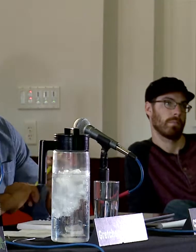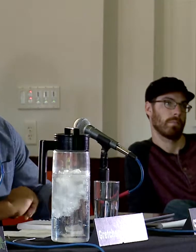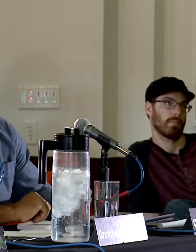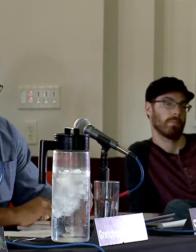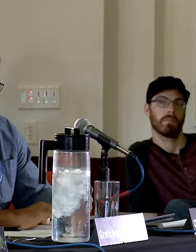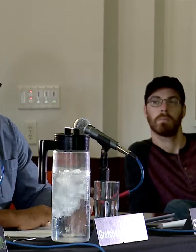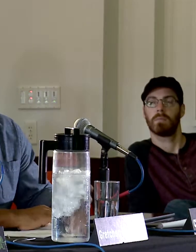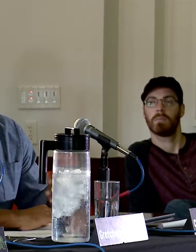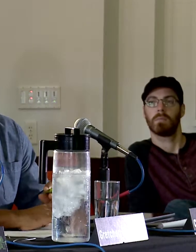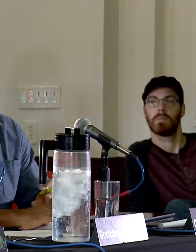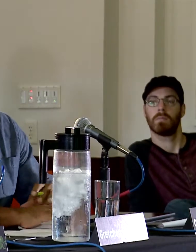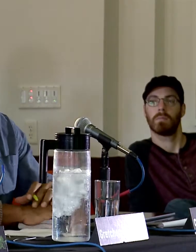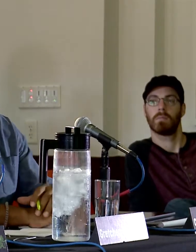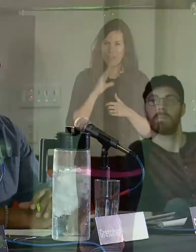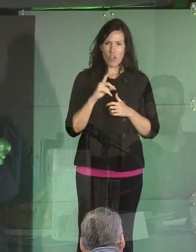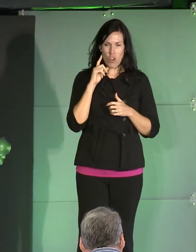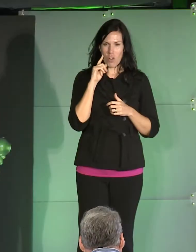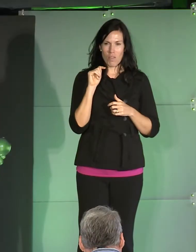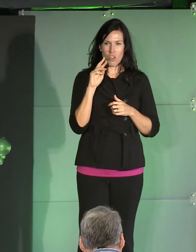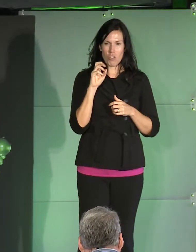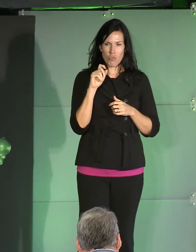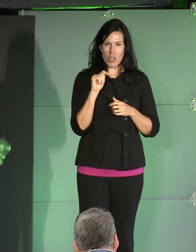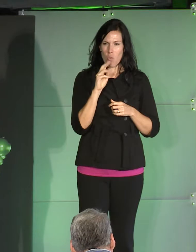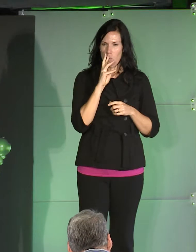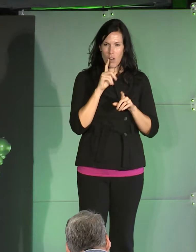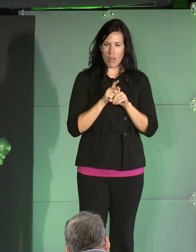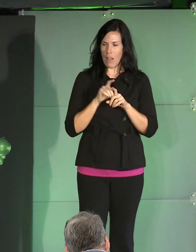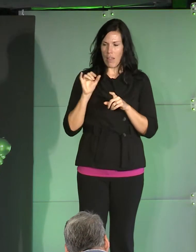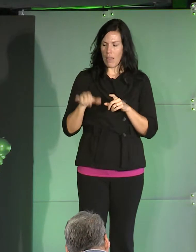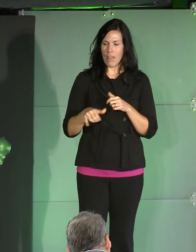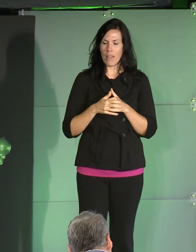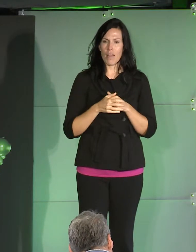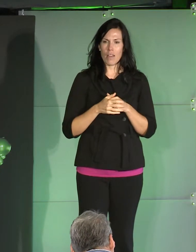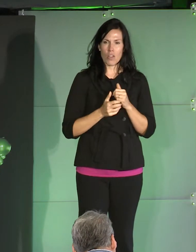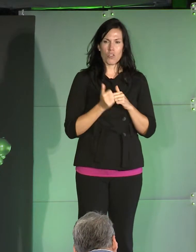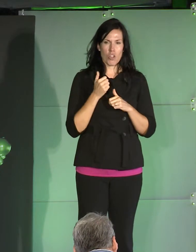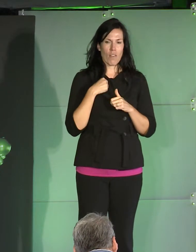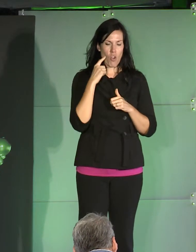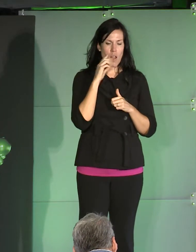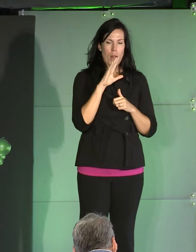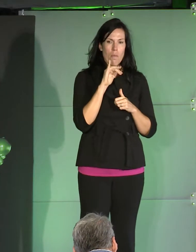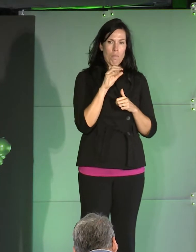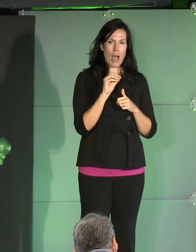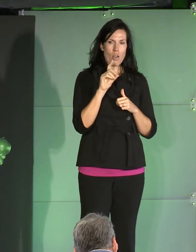I hadn't heard of treating water in that way. I usually heard of biodigester digesting food waste